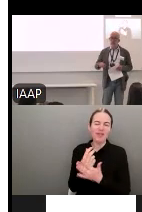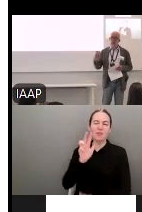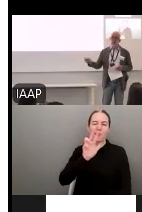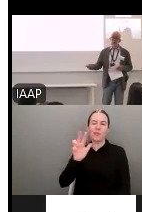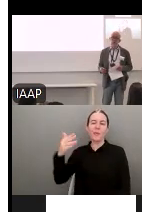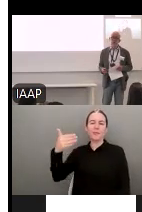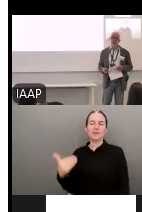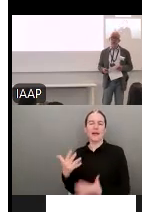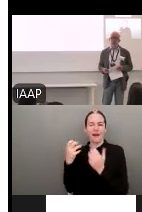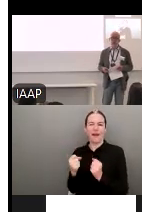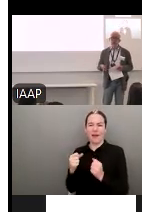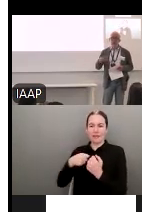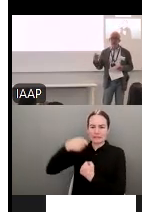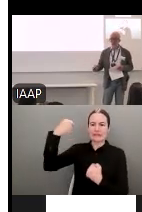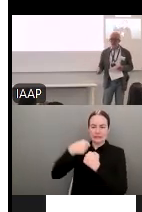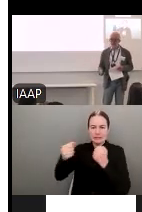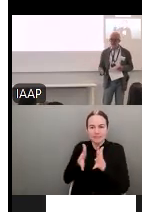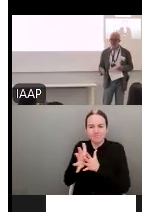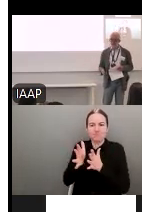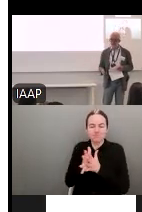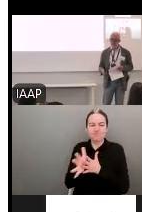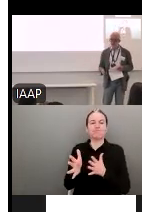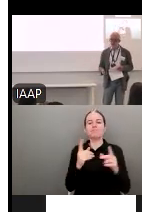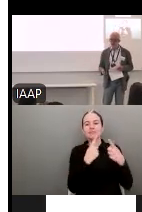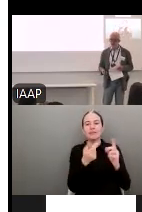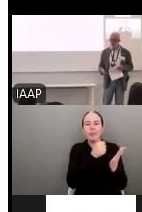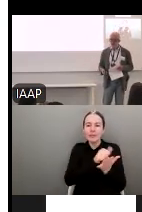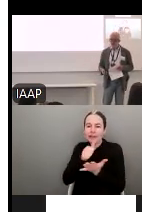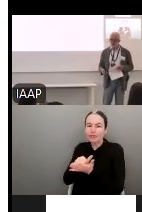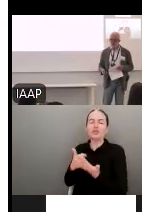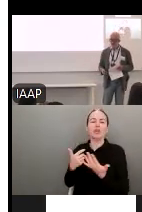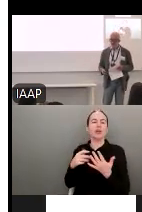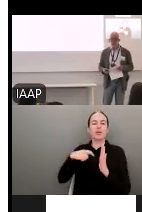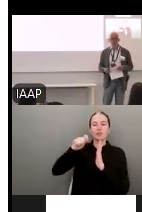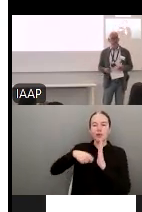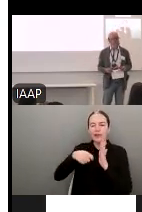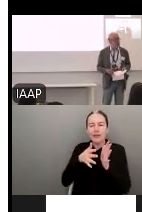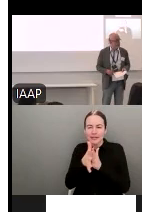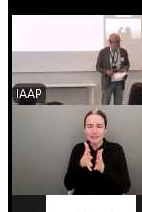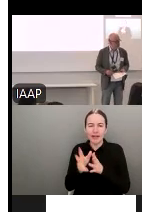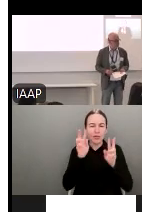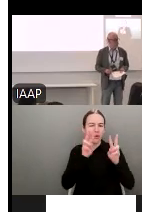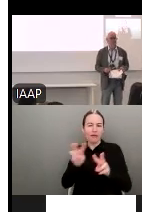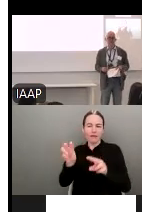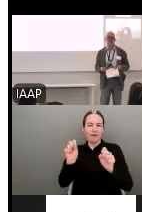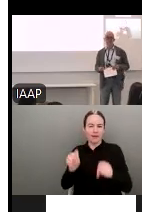For the bills to be published during the year. So picture my mush.